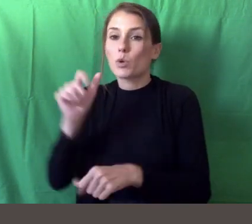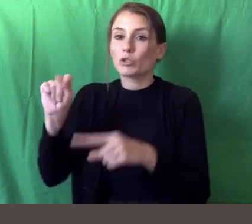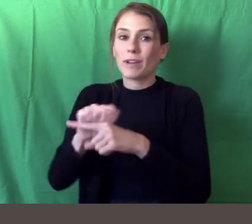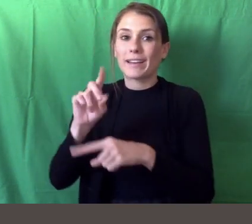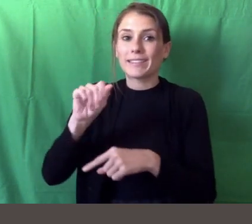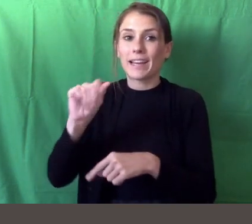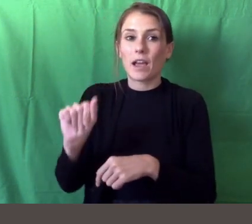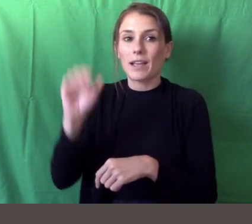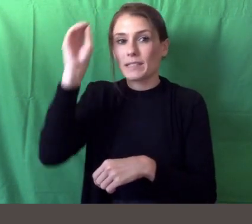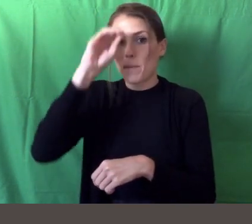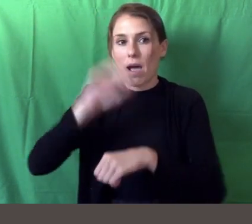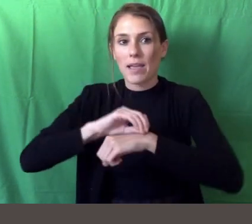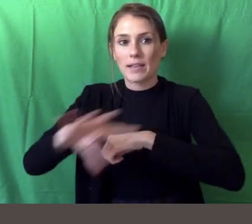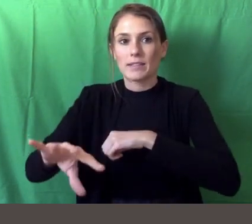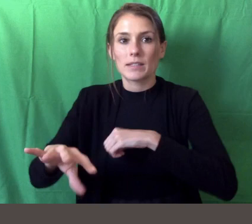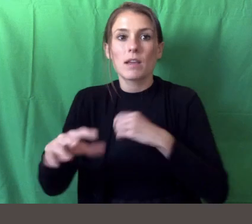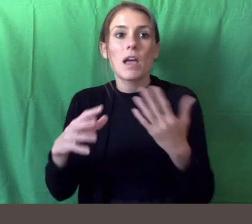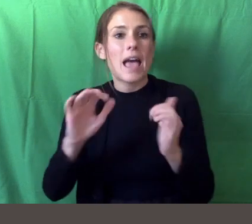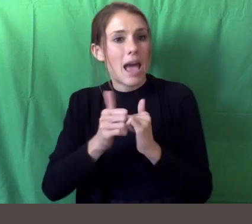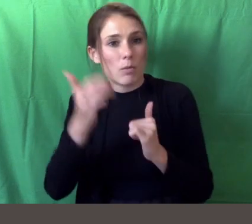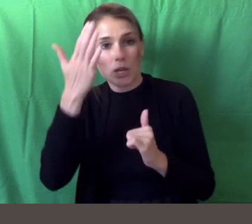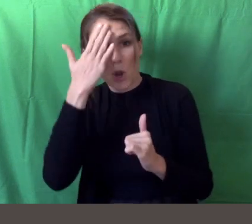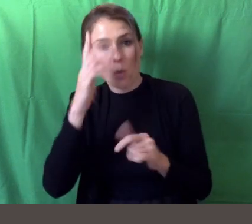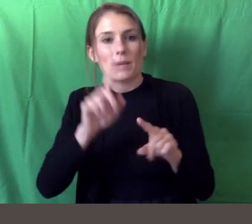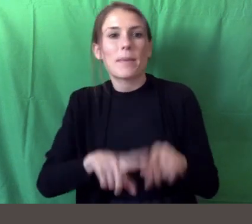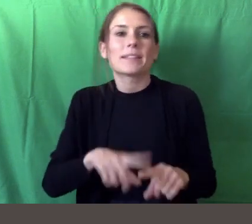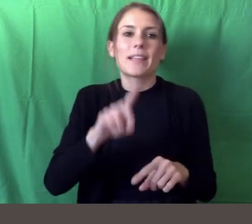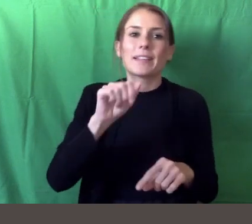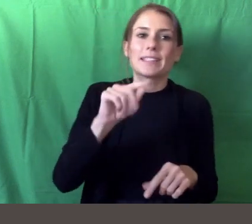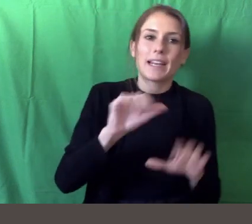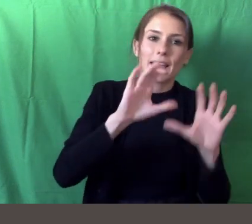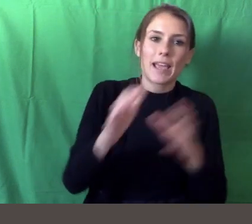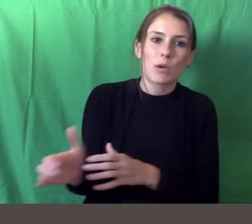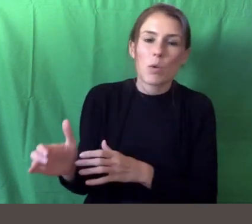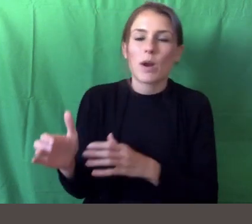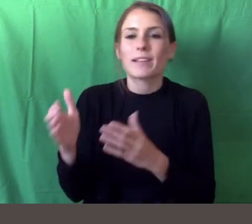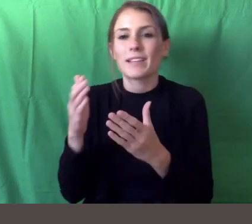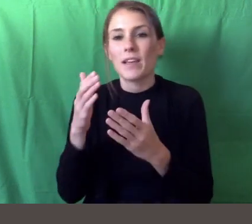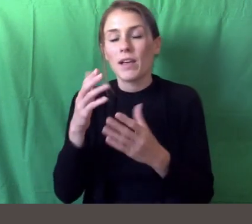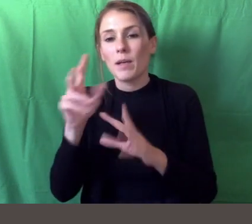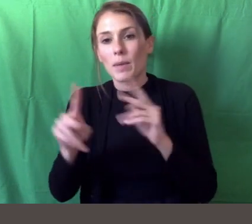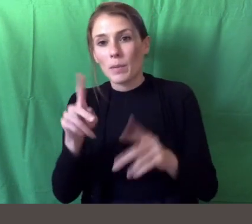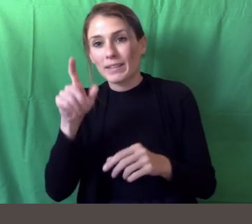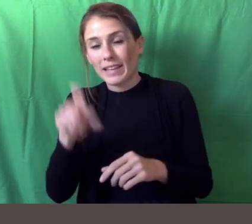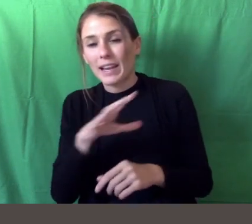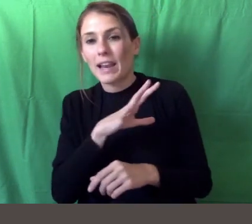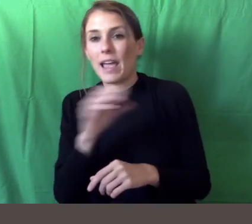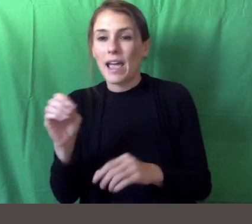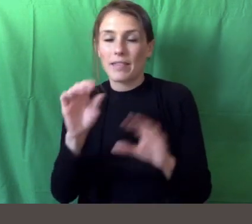It depends on the data categories, entities needed, and the number of questions to answer.